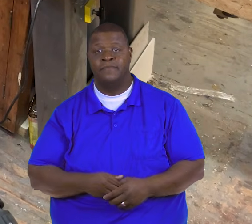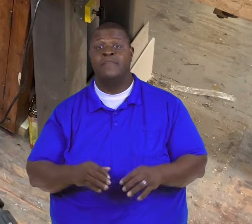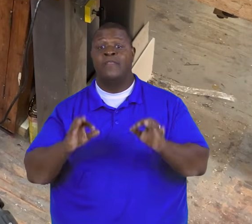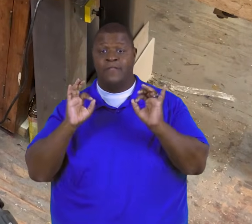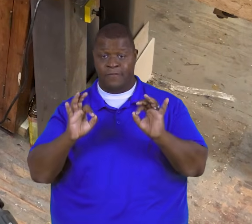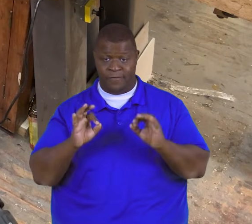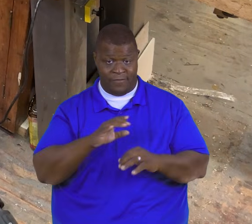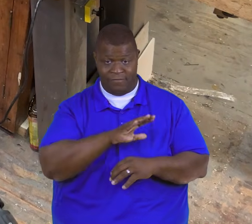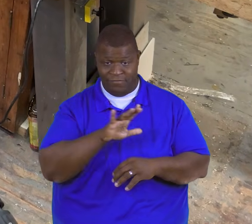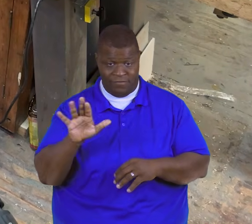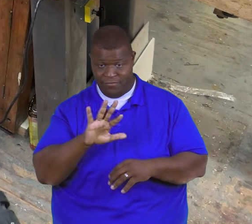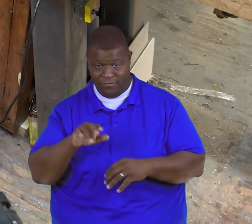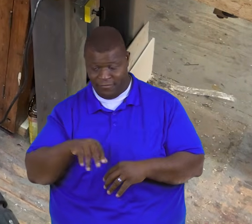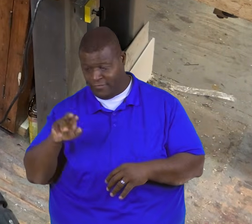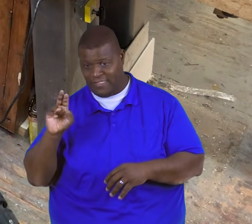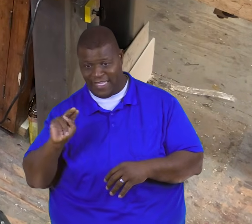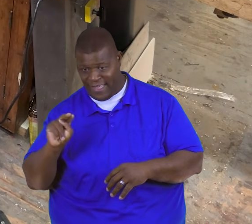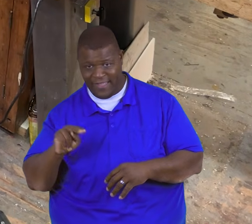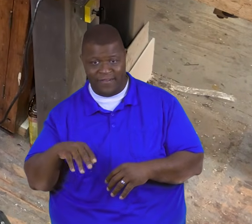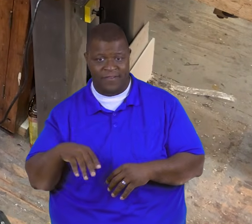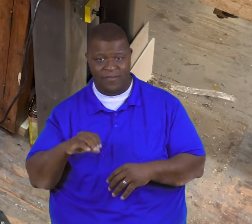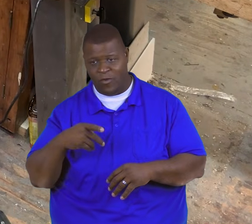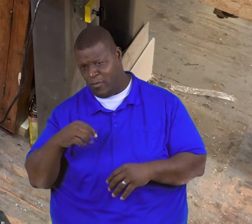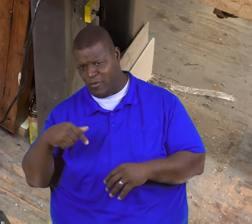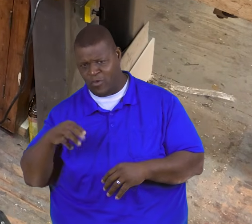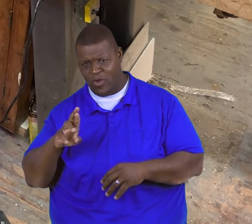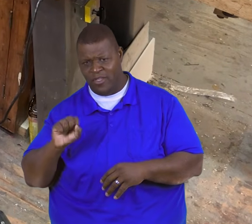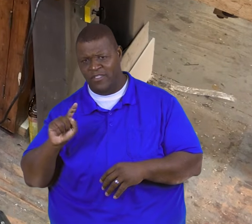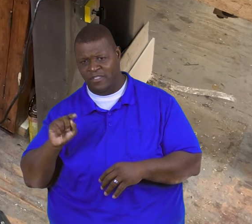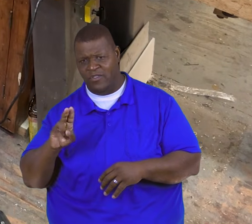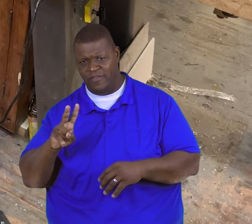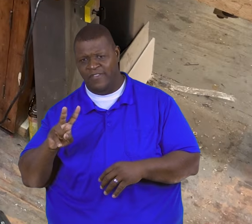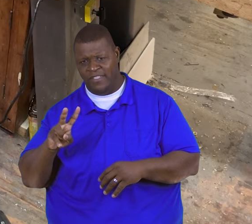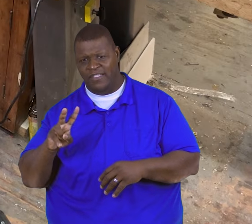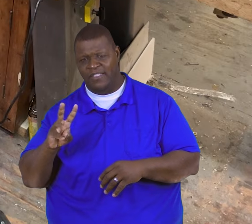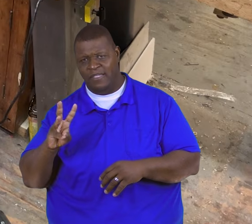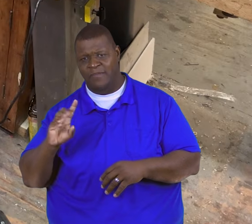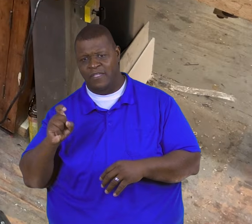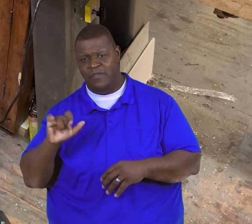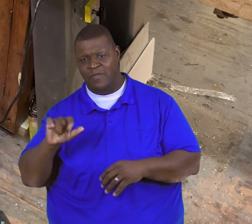All right, that is N. O, P, Q, R, S, T, U, V, W, X, Y, Z.